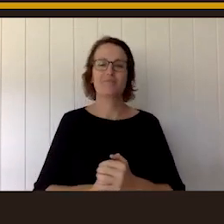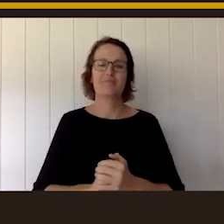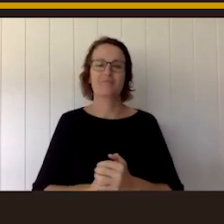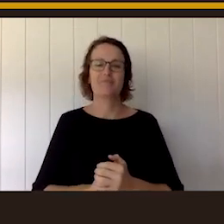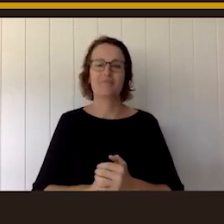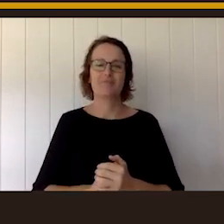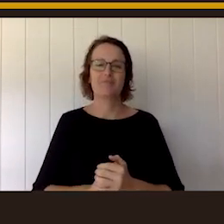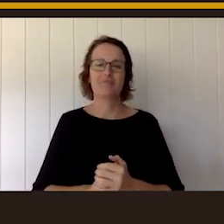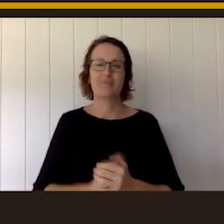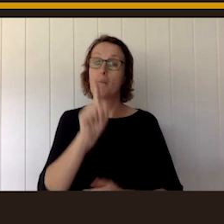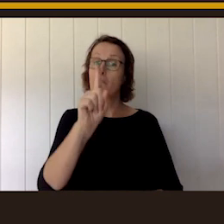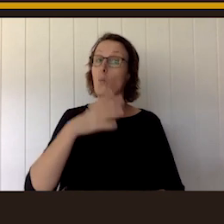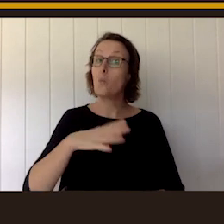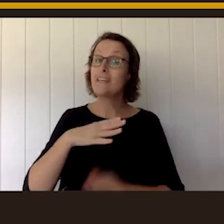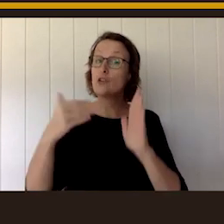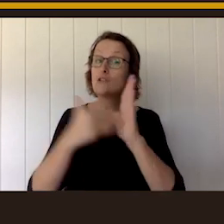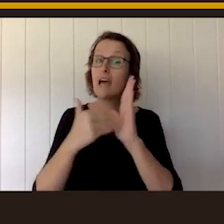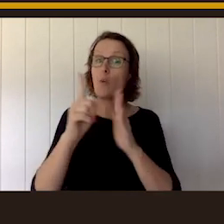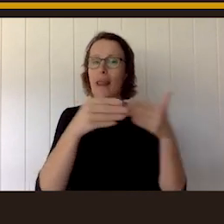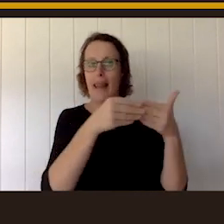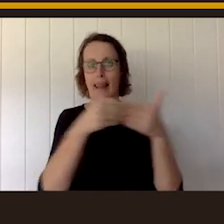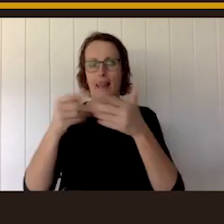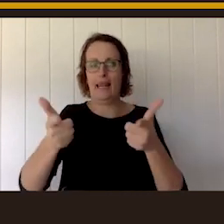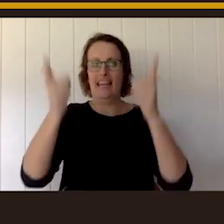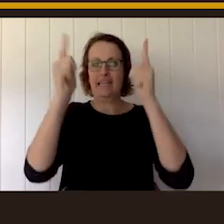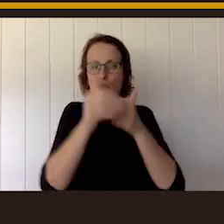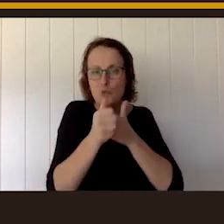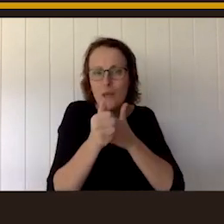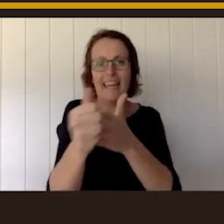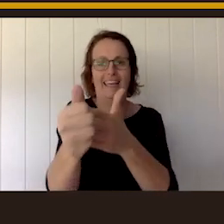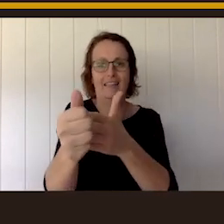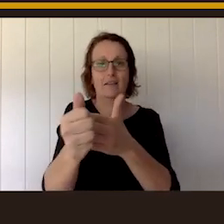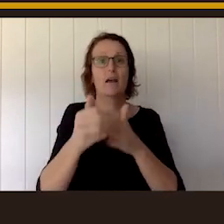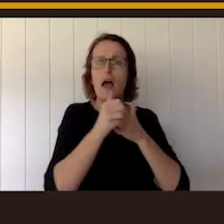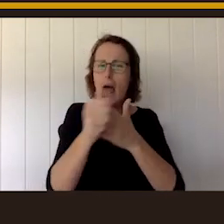content." Actually, what we need today is more leaders. What they